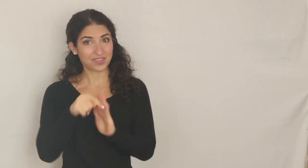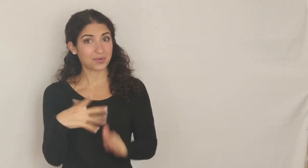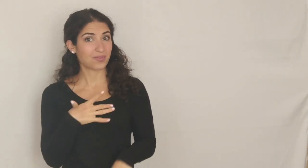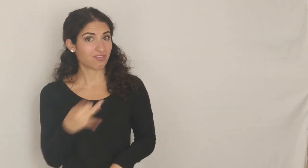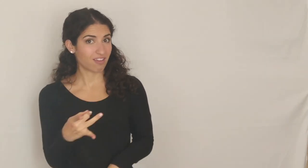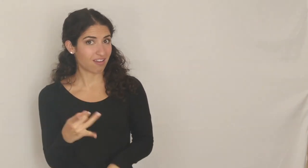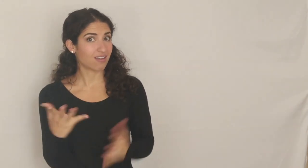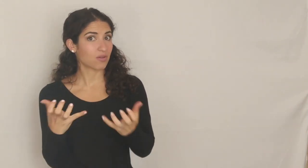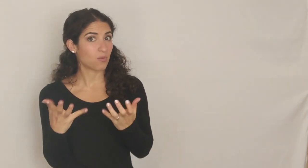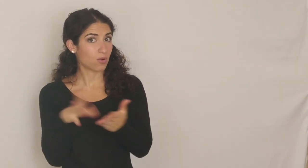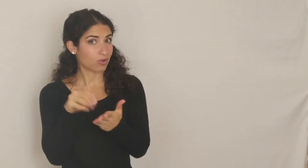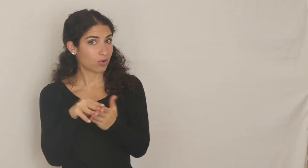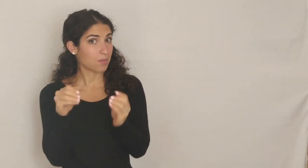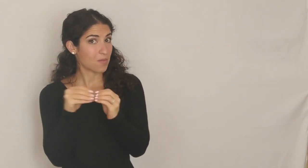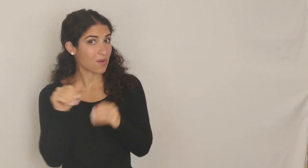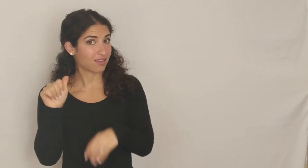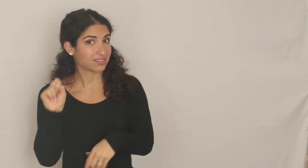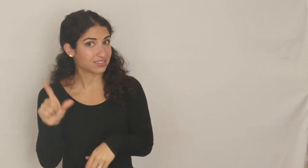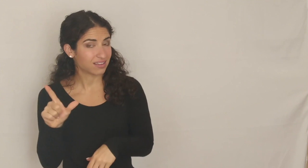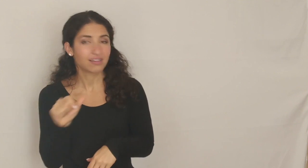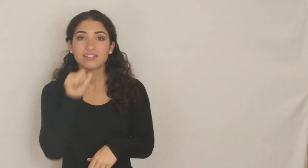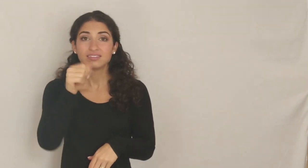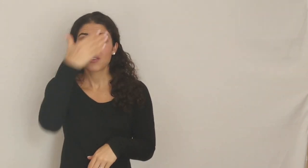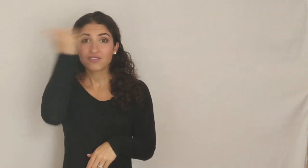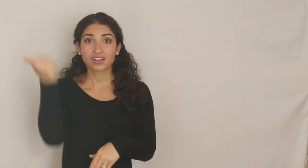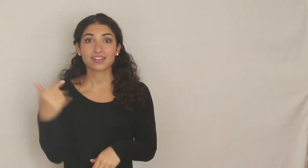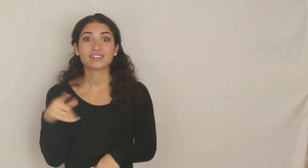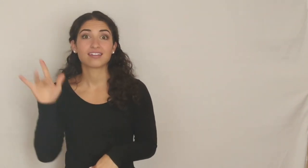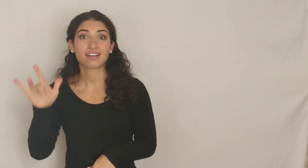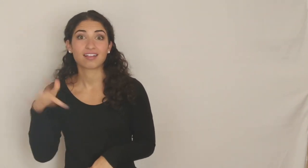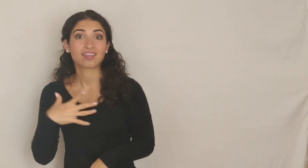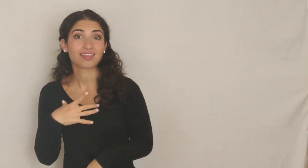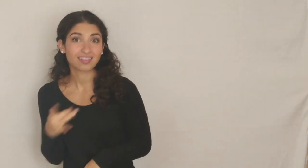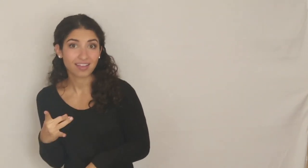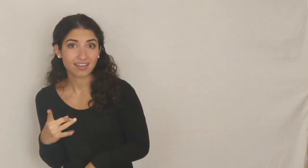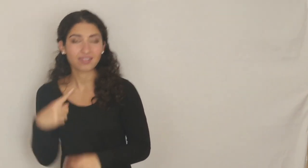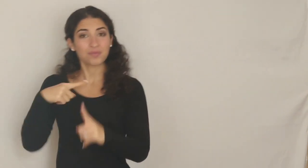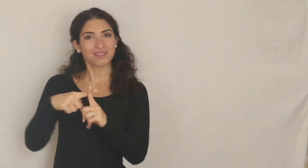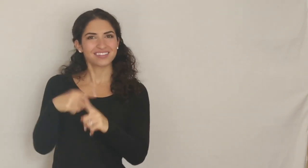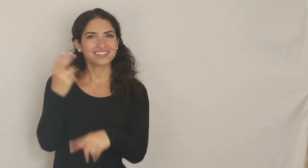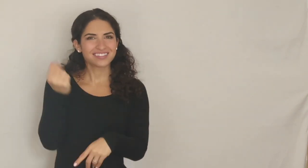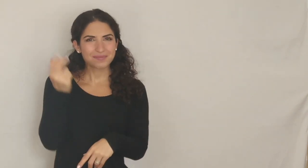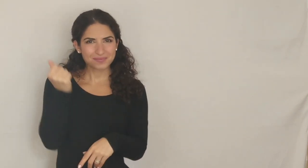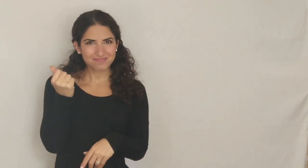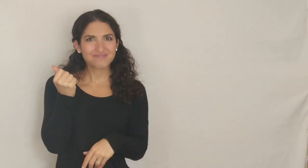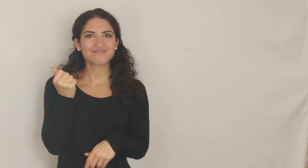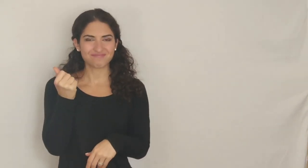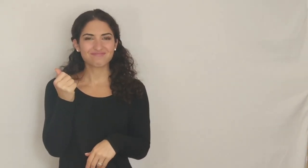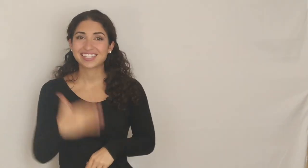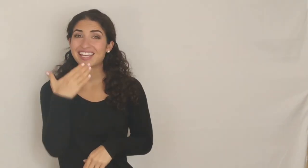If you liked this video and you want to learn more ASL, Don't forget to click "Like", plus: subscribe!